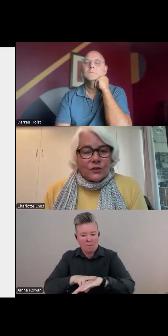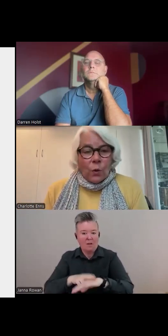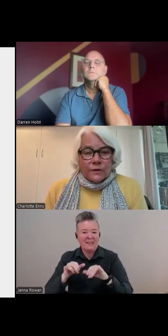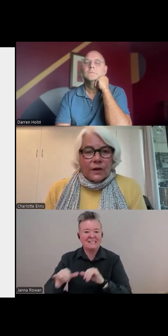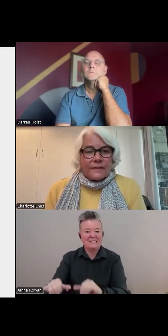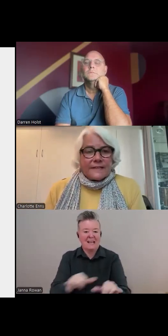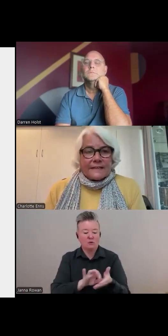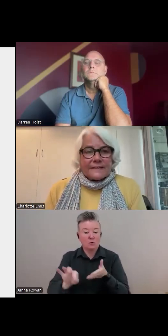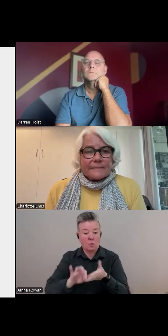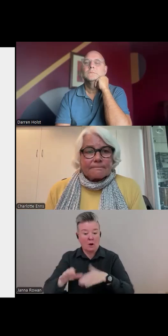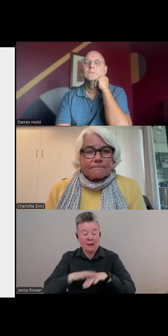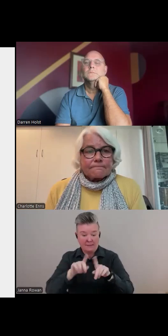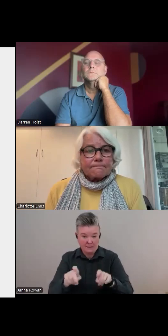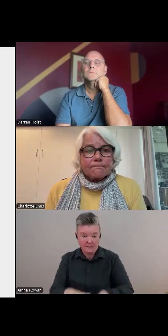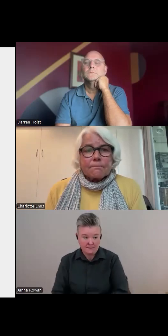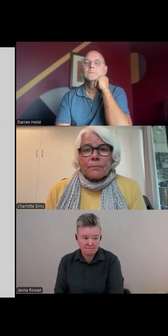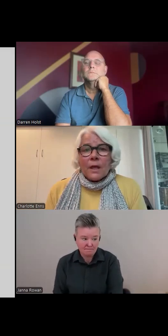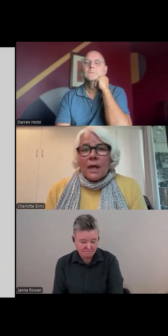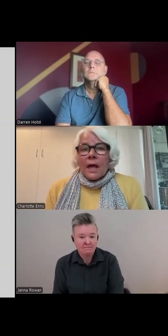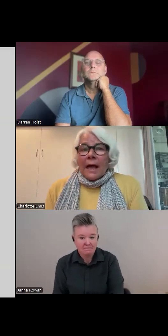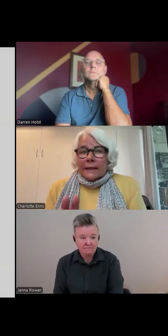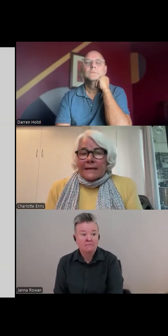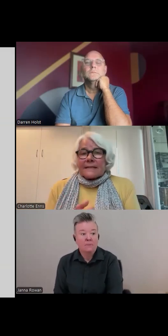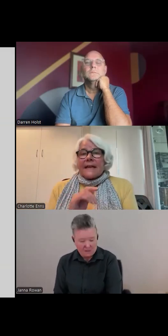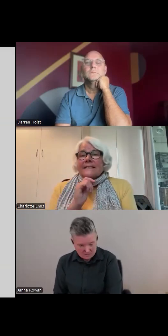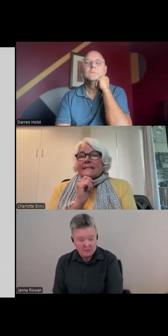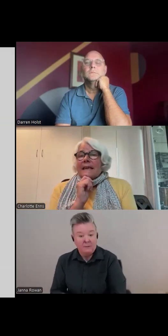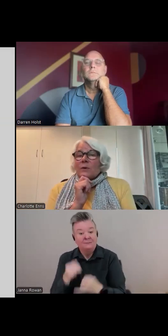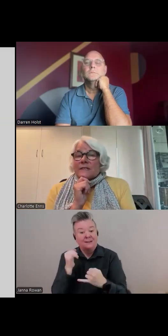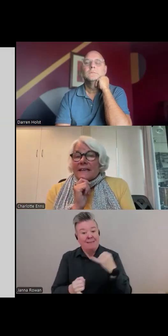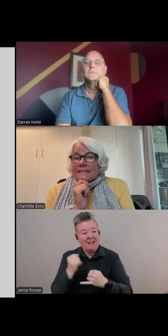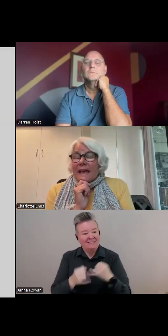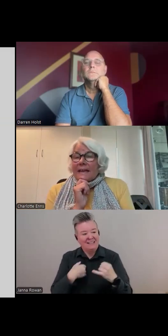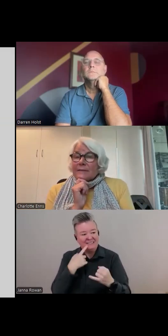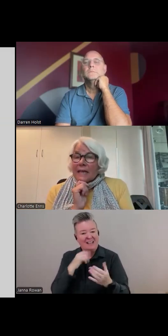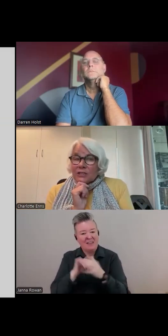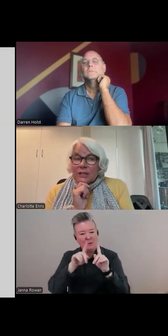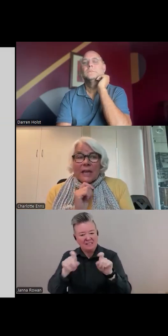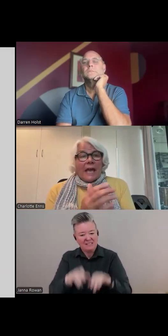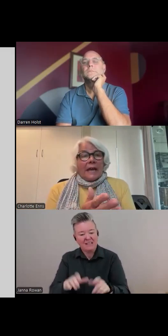scores on the test. Lastly, I did say it was a test adaptation